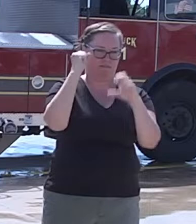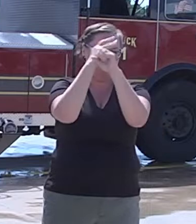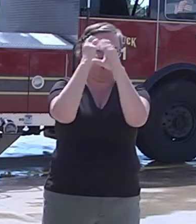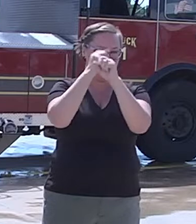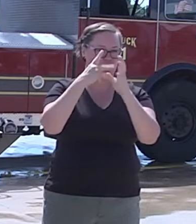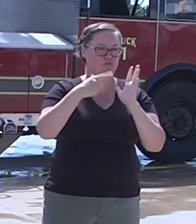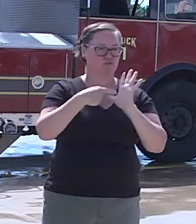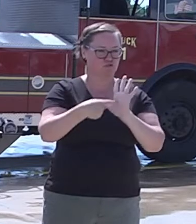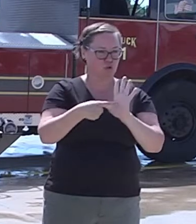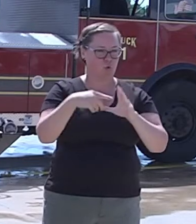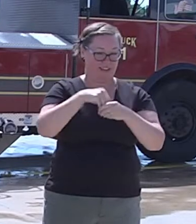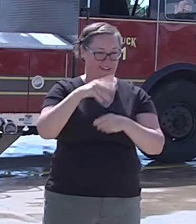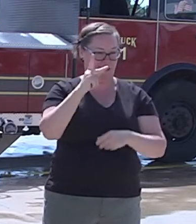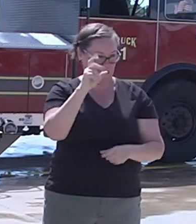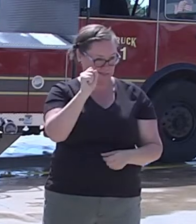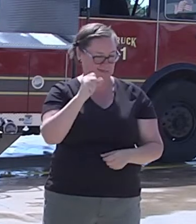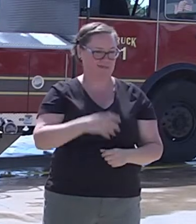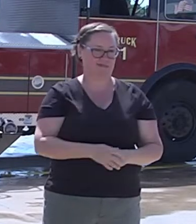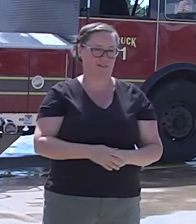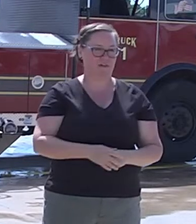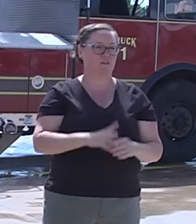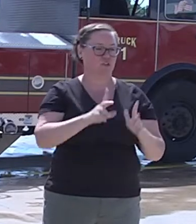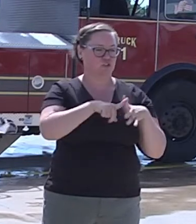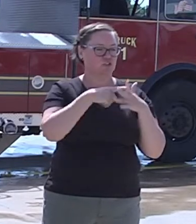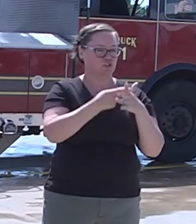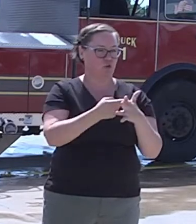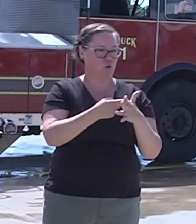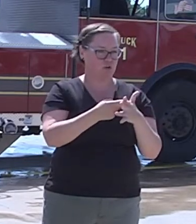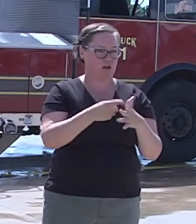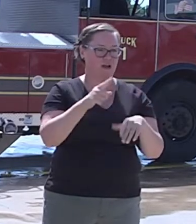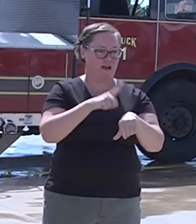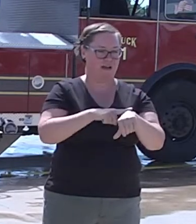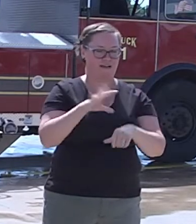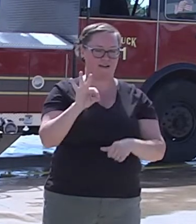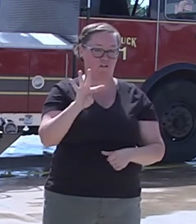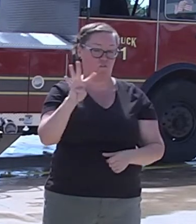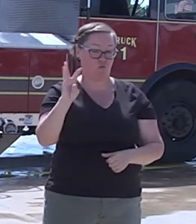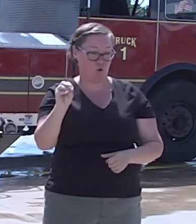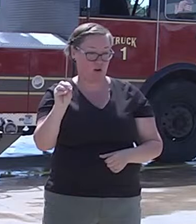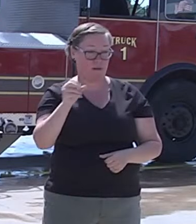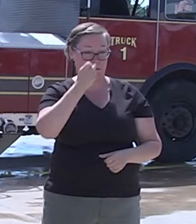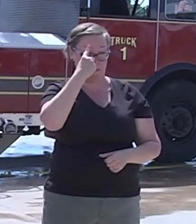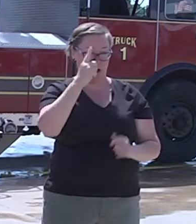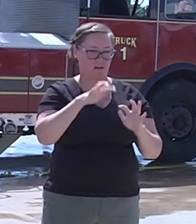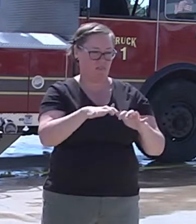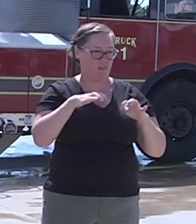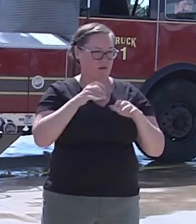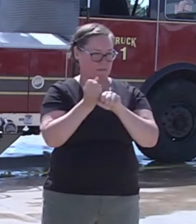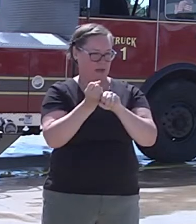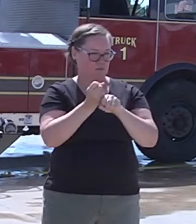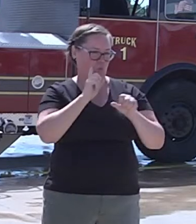the event starts the fireworks start at 9:40 but the stadium will be open at 6:00 and will be free